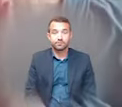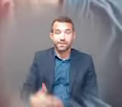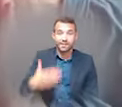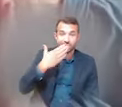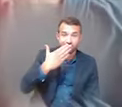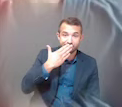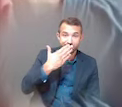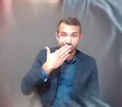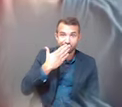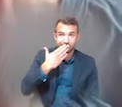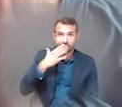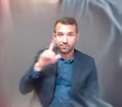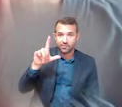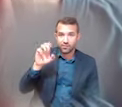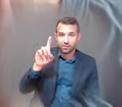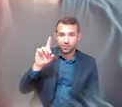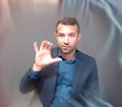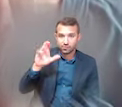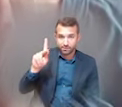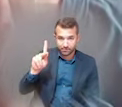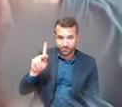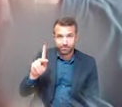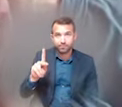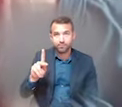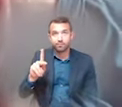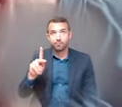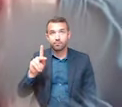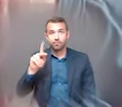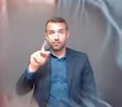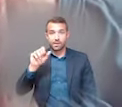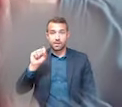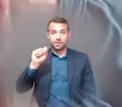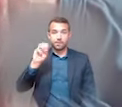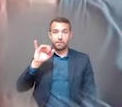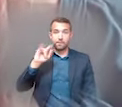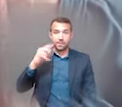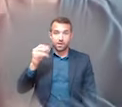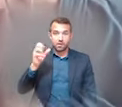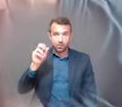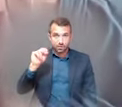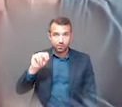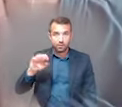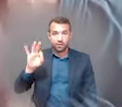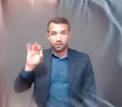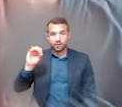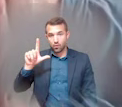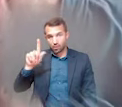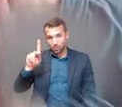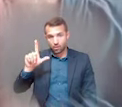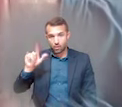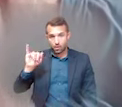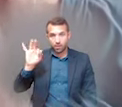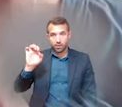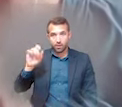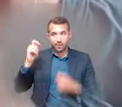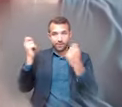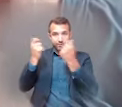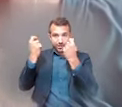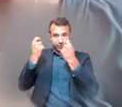Diane: Thank you, LeDerick. Thank you, on behalf of the Smithsonian Folklife Festival, our other participants,